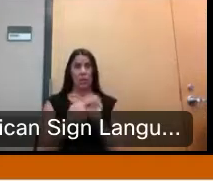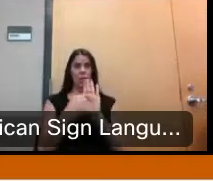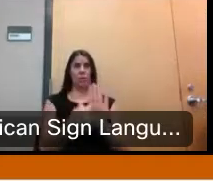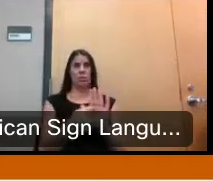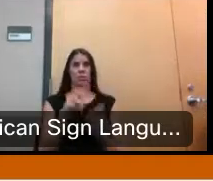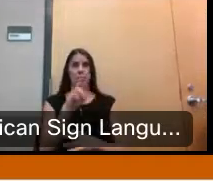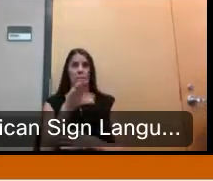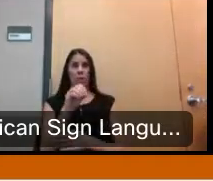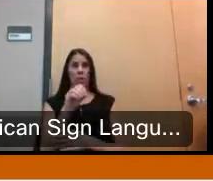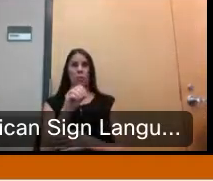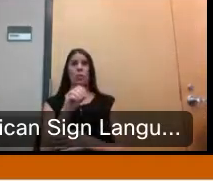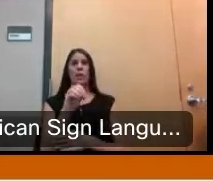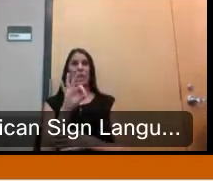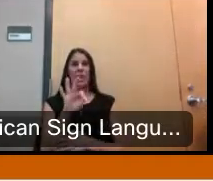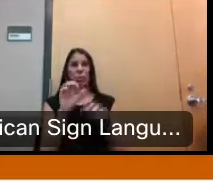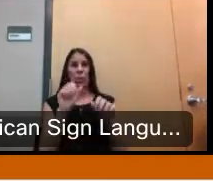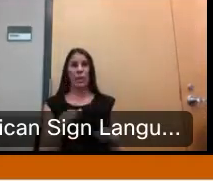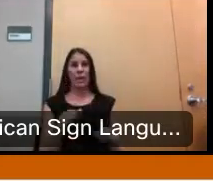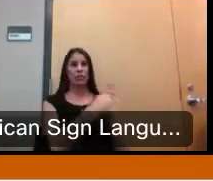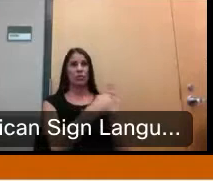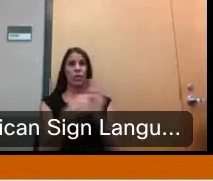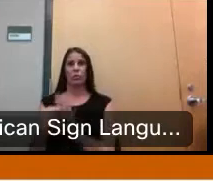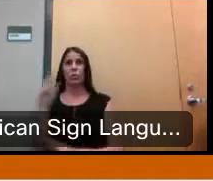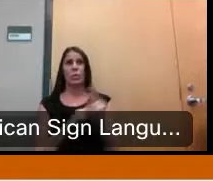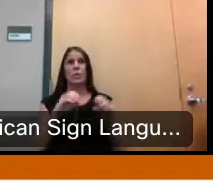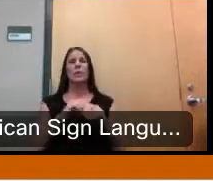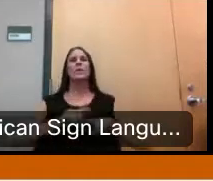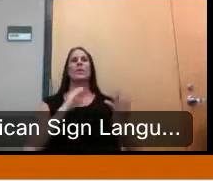conversation patterns to engage more? Like, we were basically worried if we showed a really